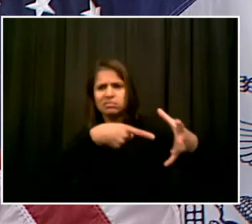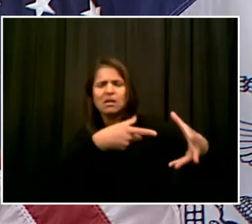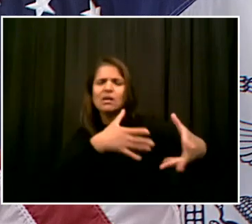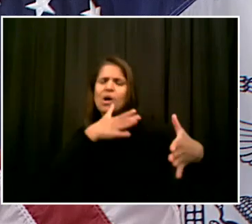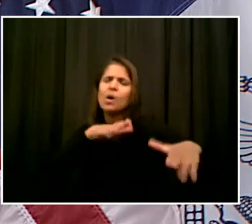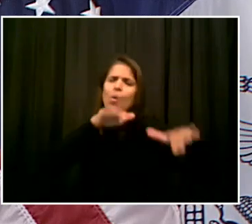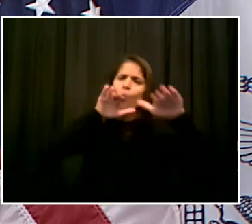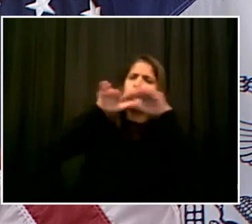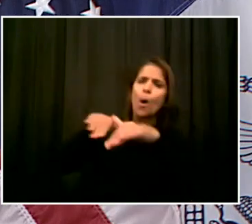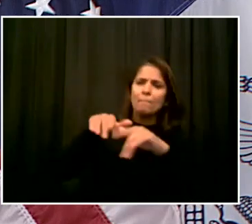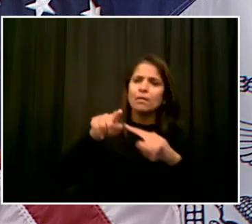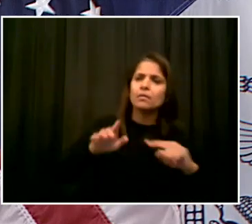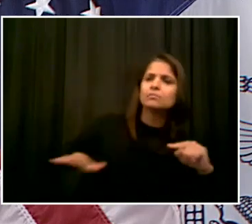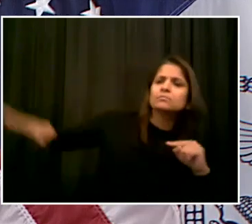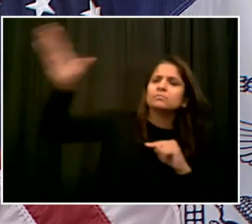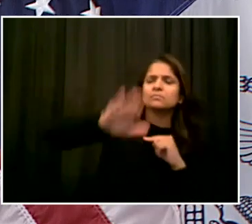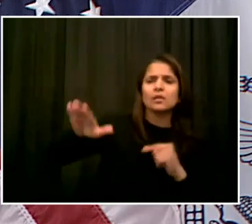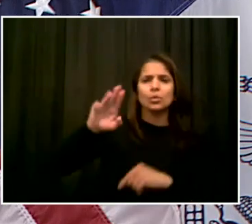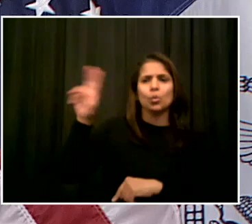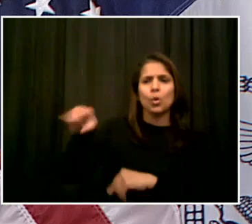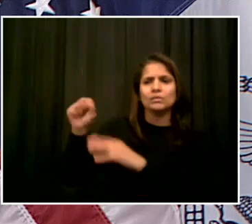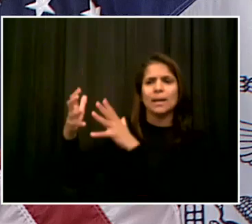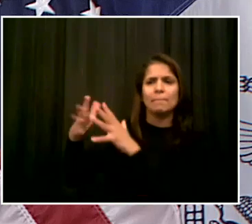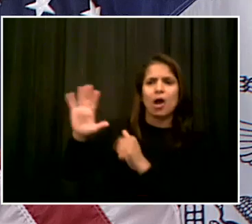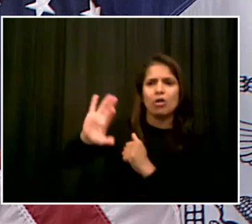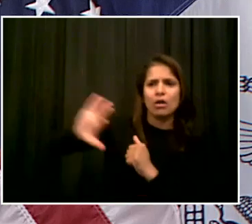UCOLD DO . MEMBERS OF THE CLERGY, COME OT U